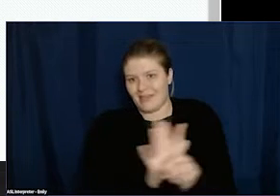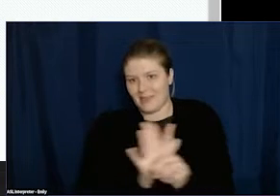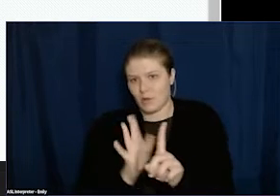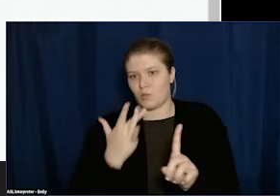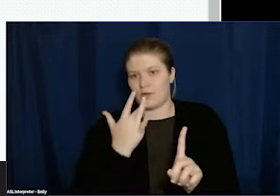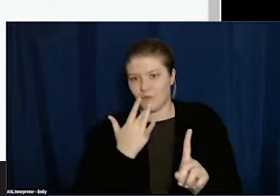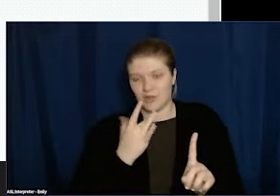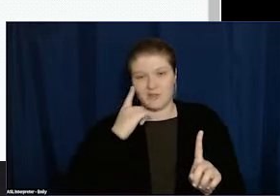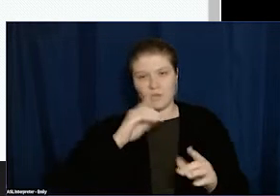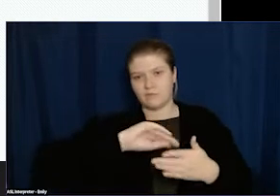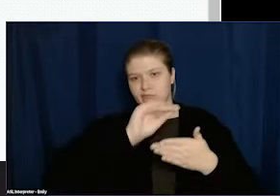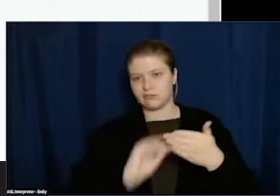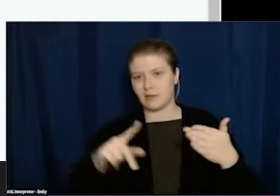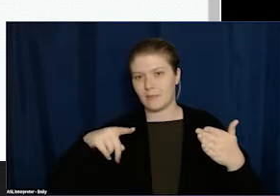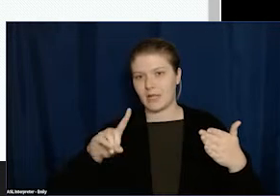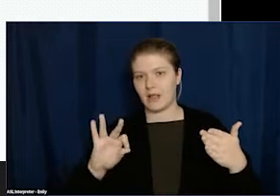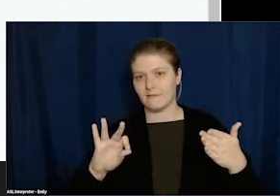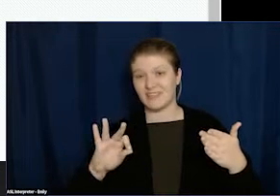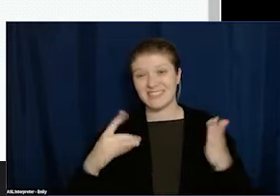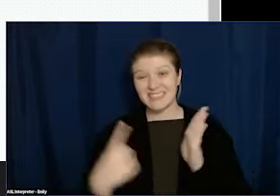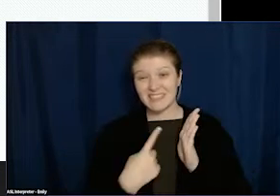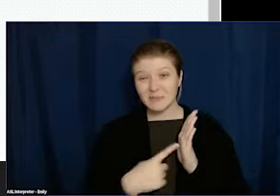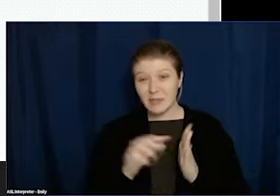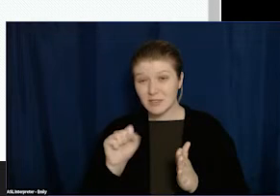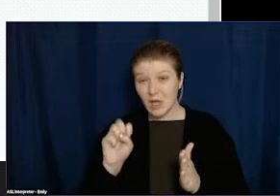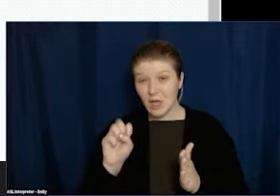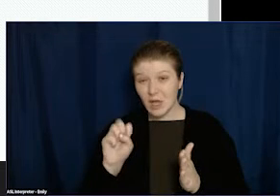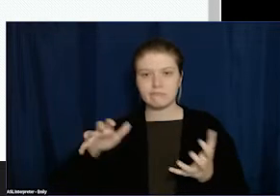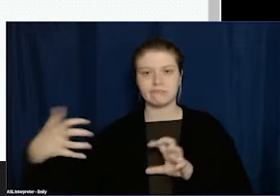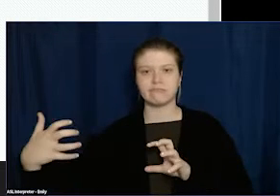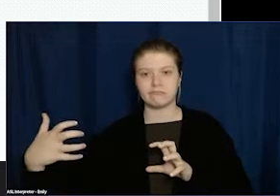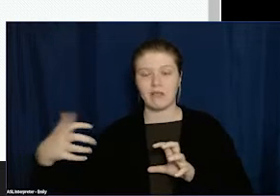And sometimes that software can corrupt the PDF, and it will no longer recognize